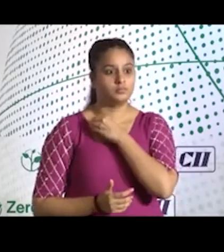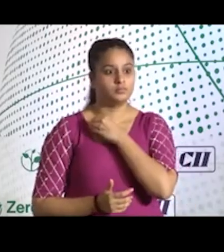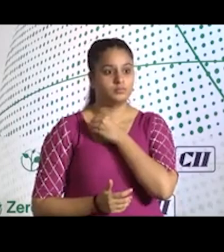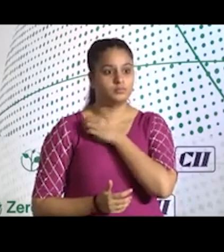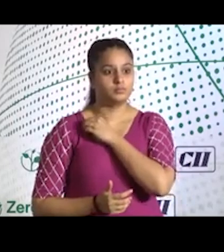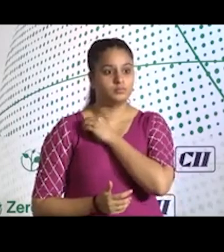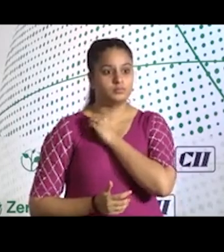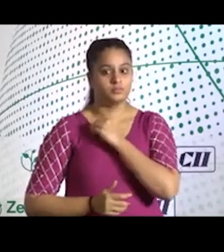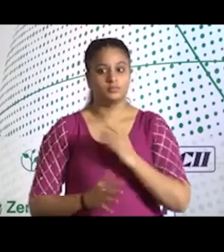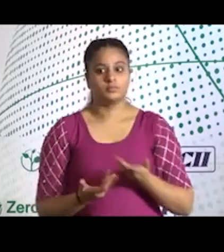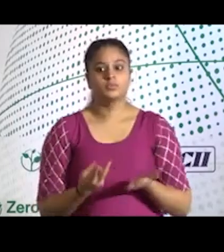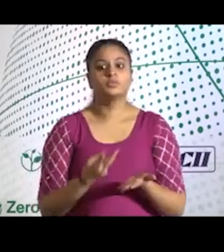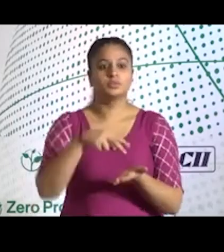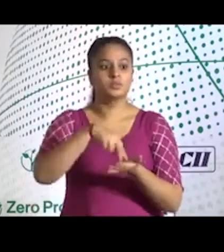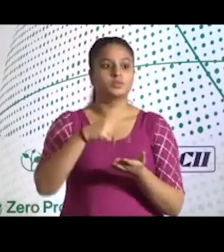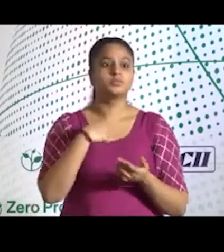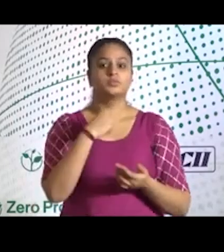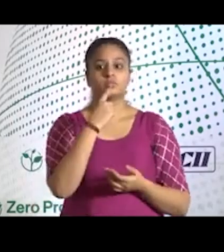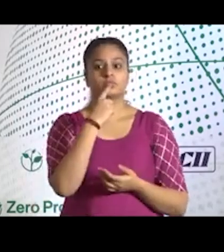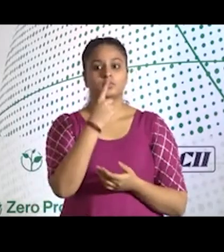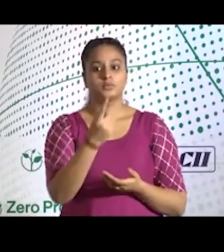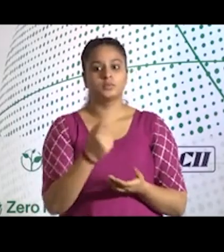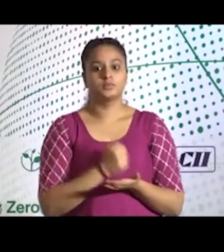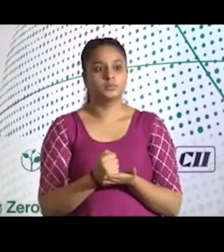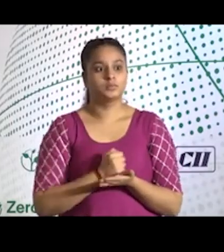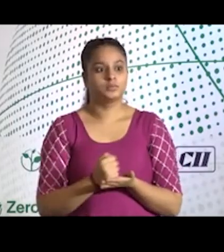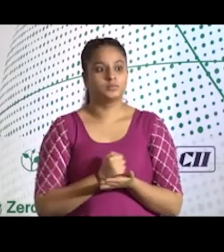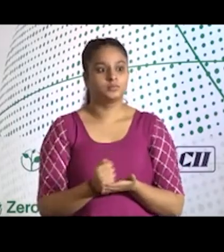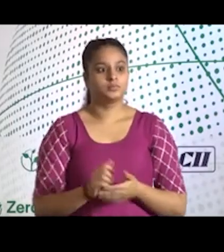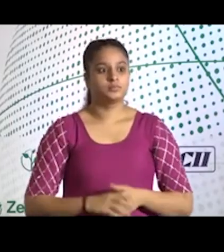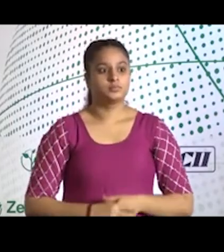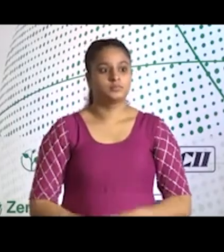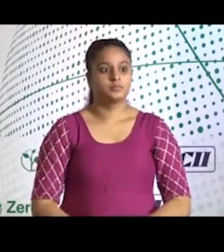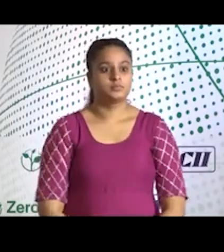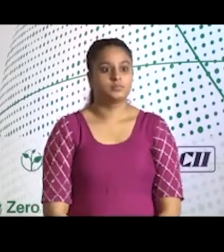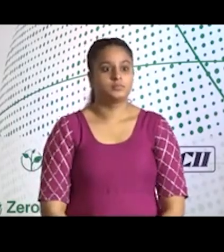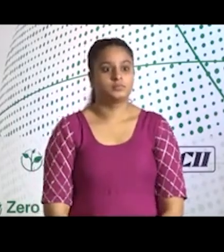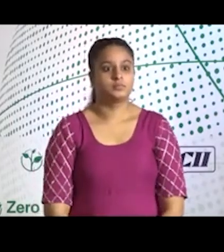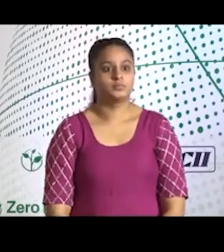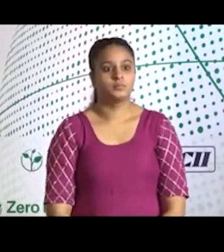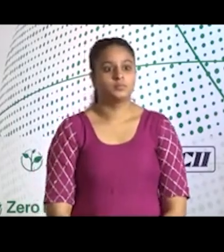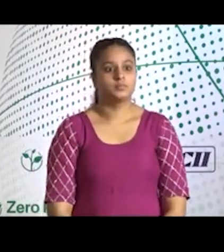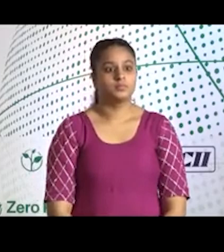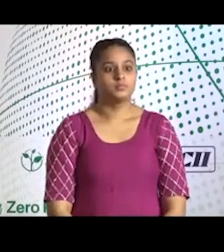stand up and say in the interest of time, yeah, okay, she's got a backdrop.